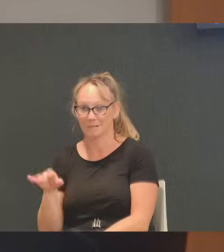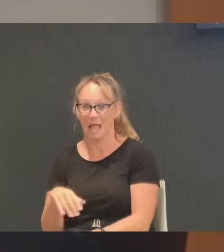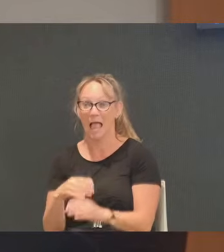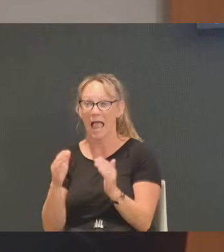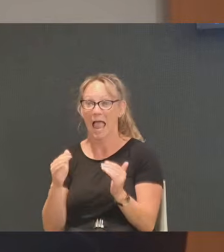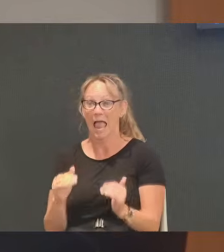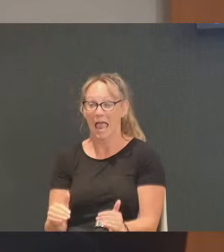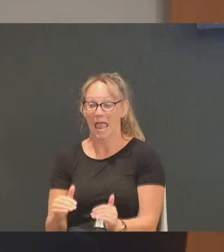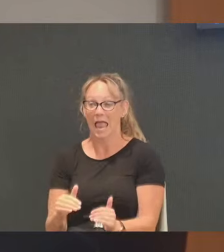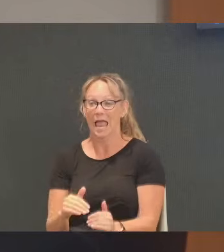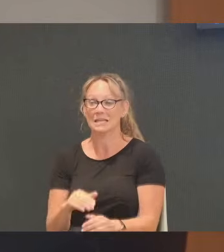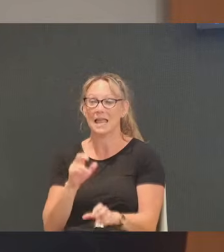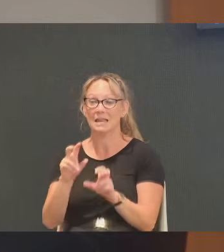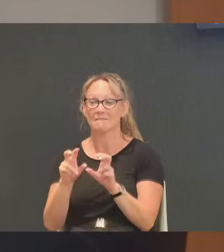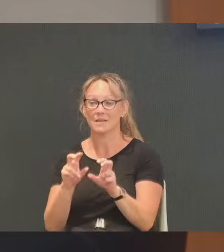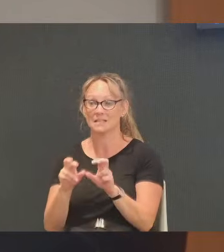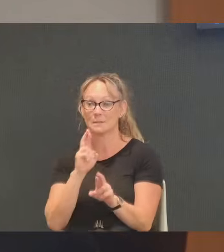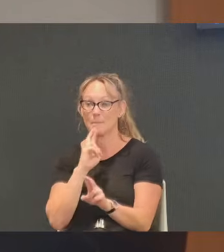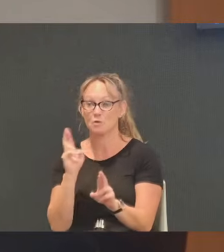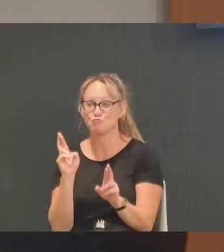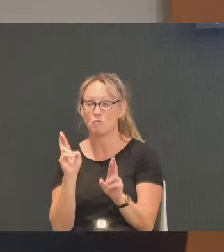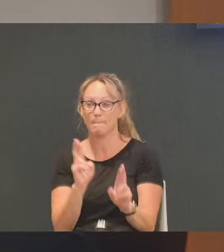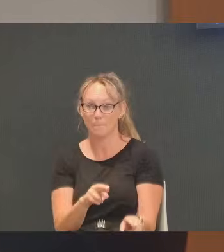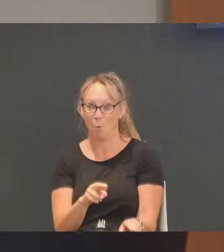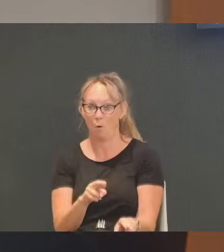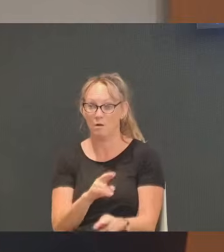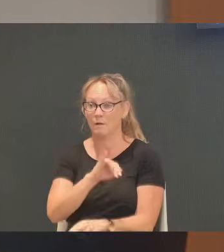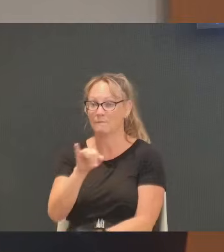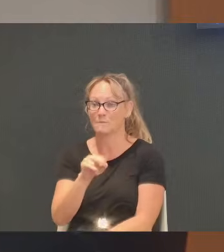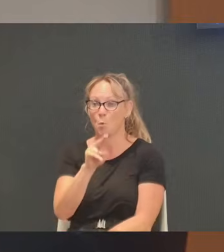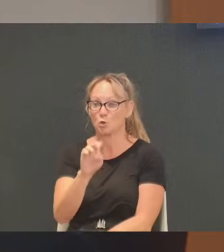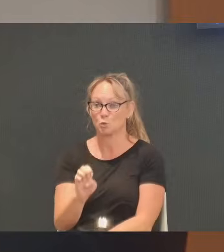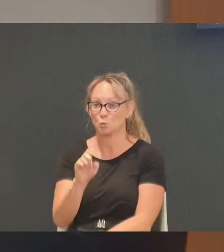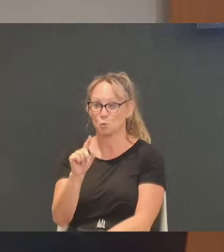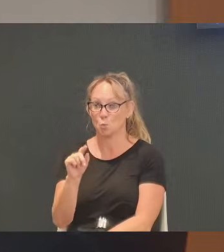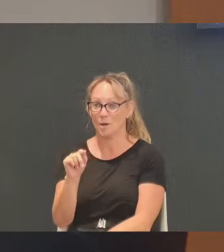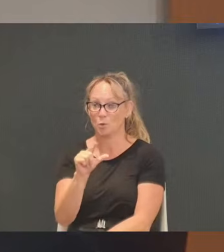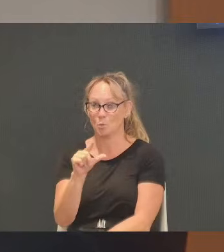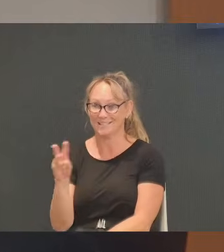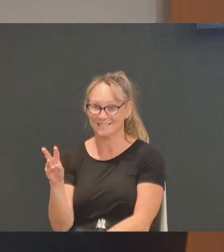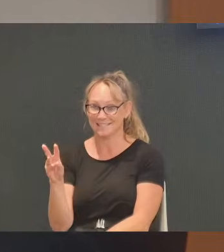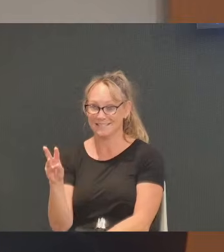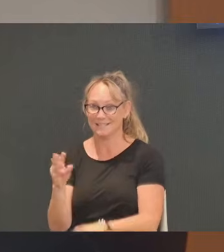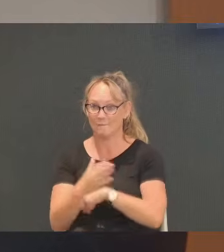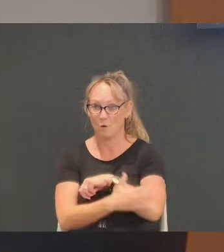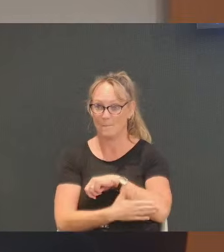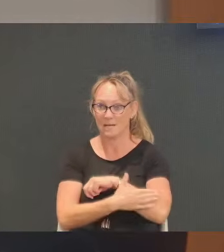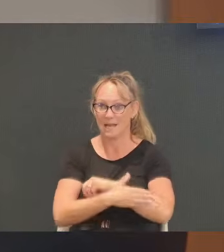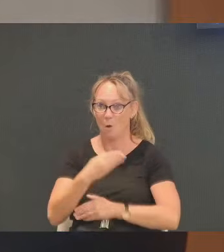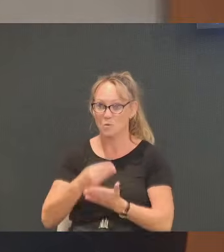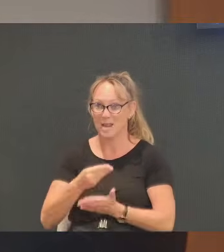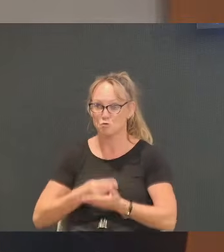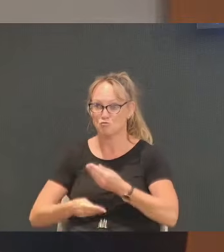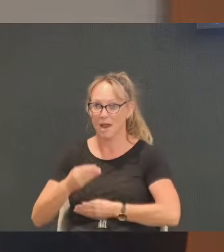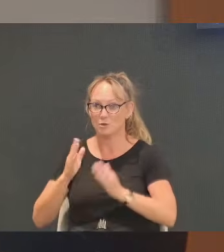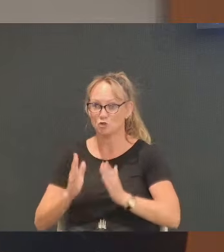report for the month of 20 June of 2026 from the county Treasurer. That is your consent agenda.